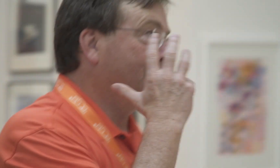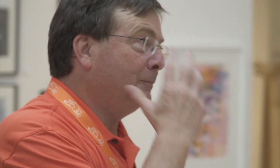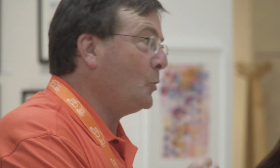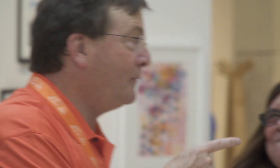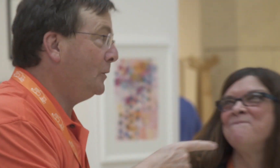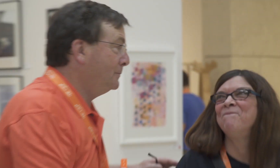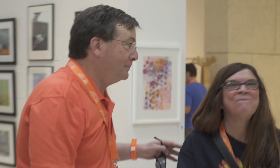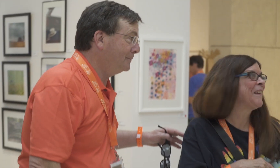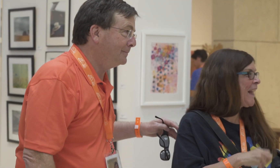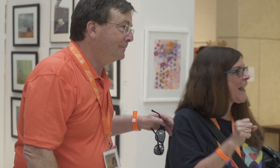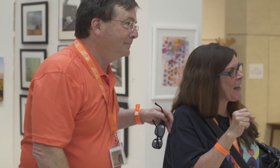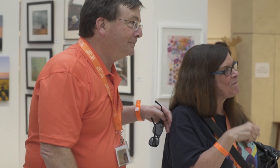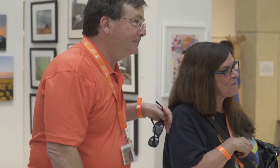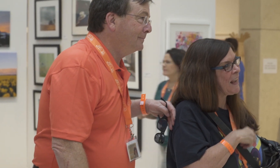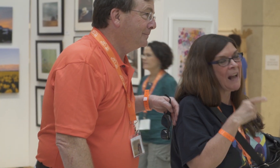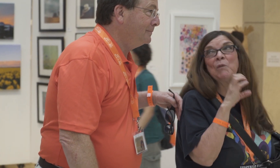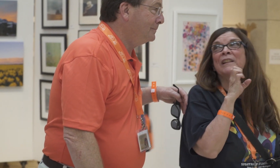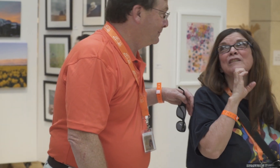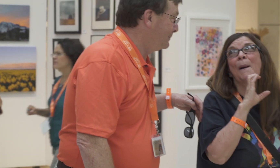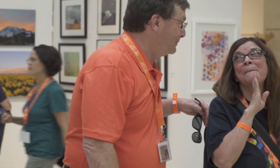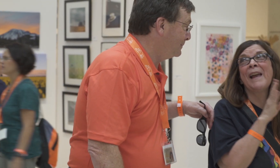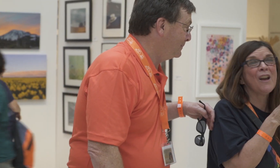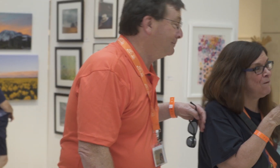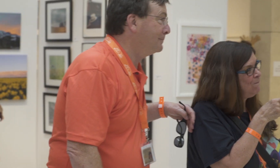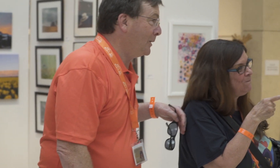Beautiful. Yeah. This one is Chuck Baird.